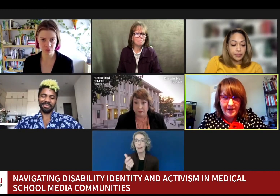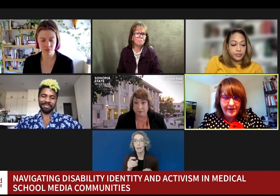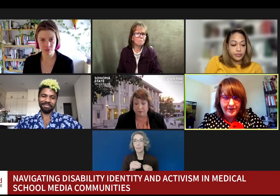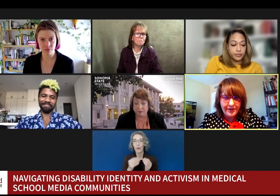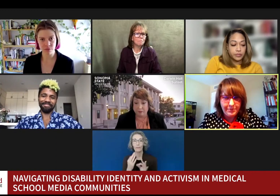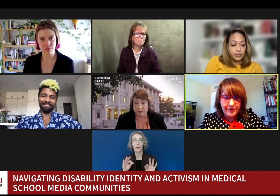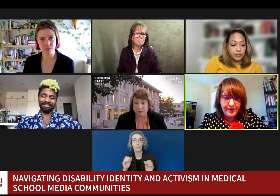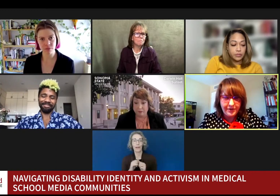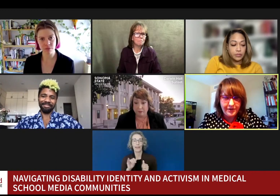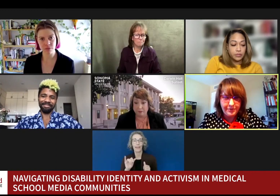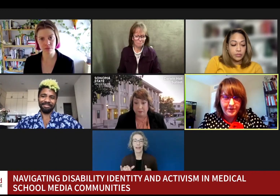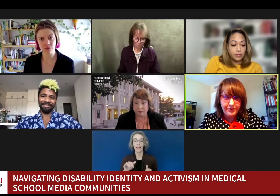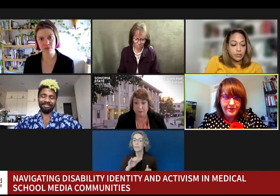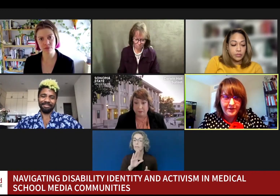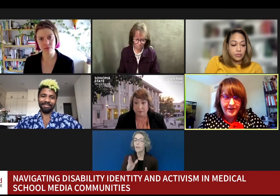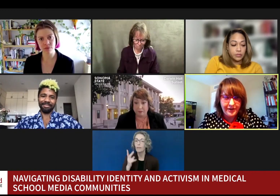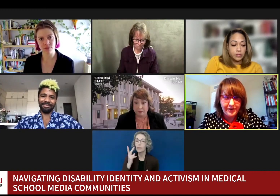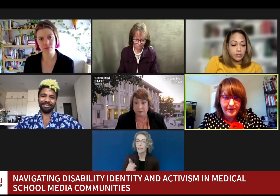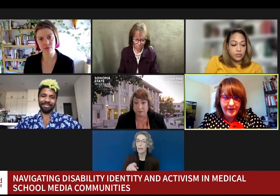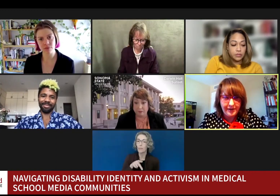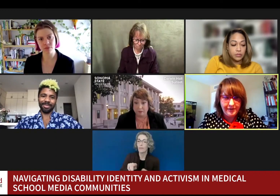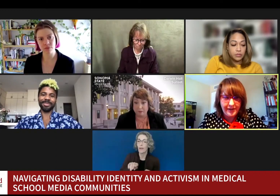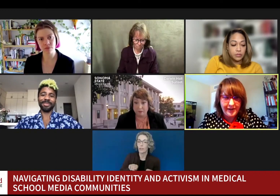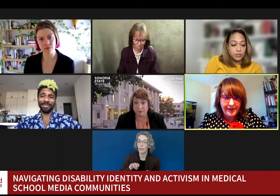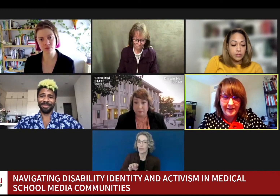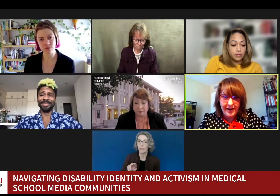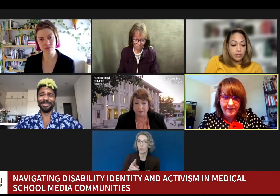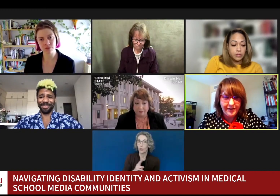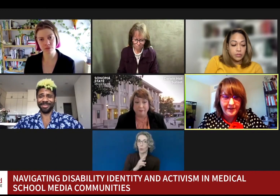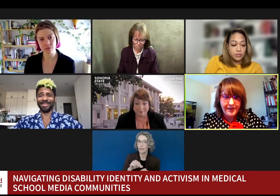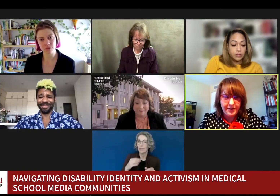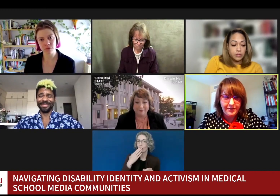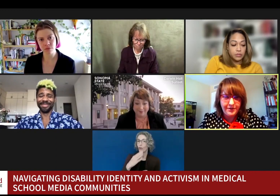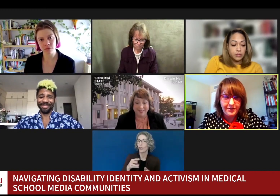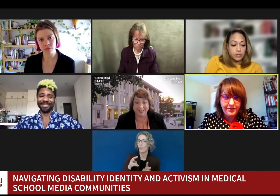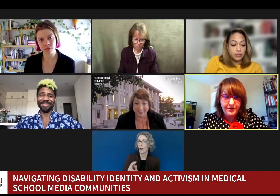I've never seen professionalism used in a good way like ever it's always